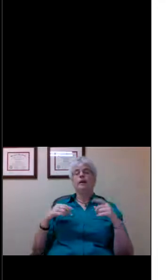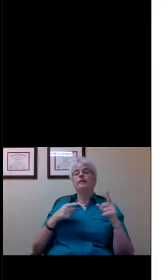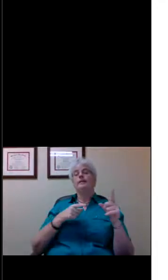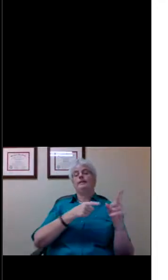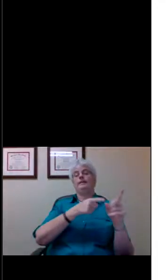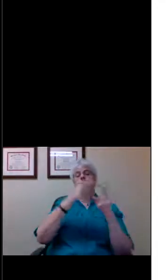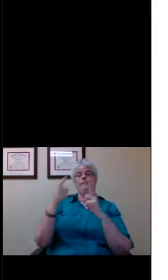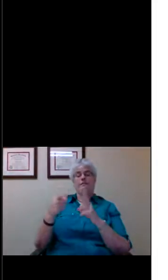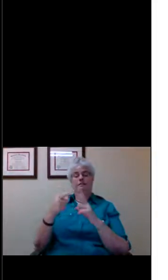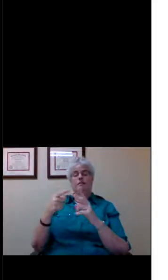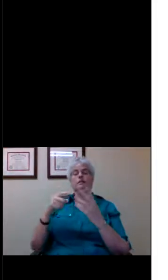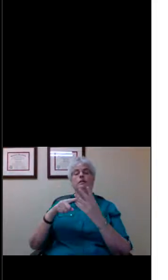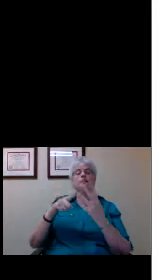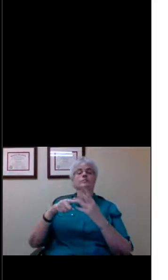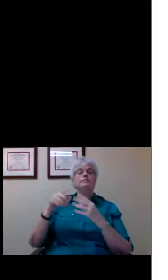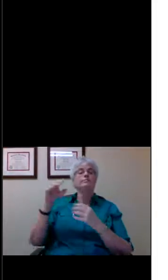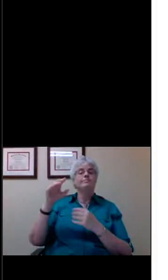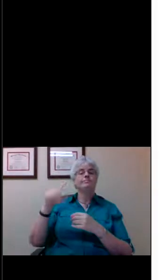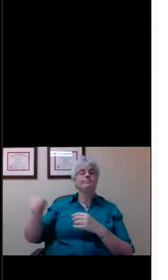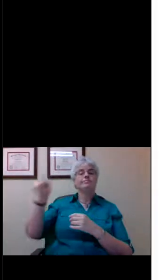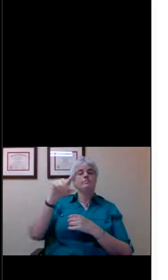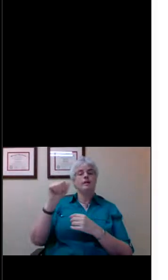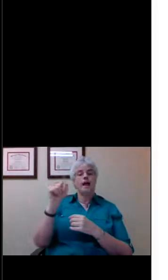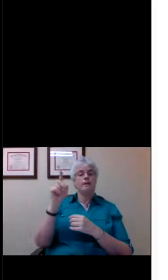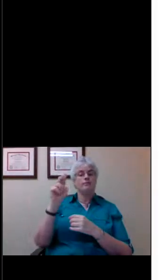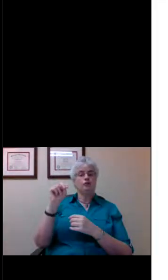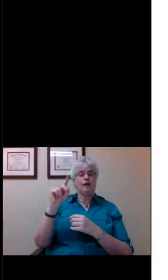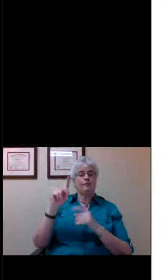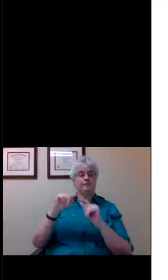So they did the survey- they did- and then the